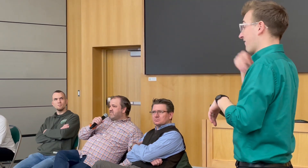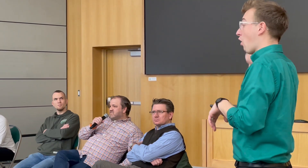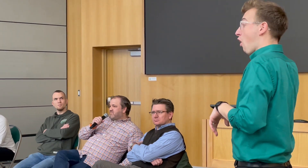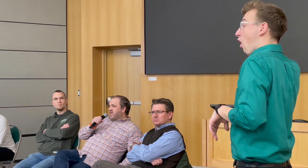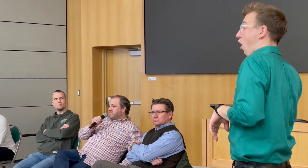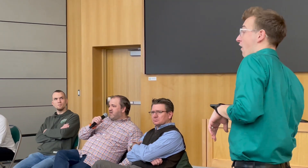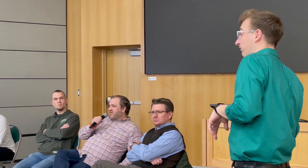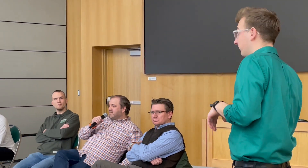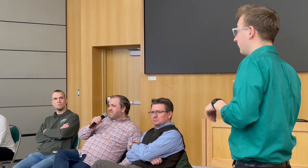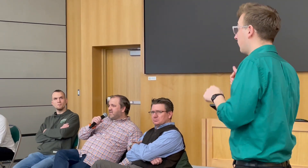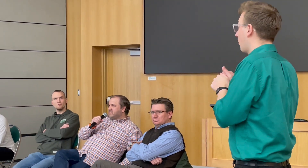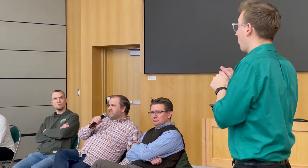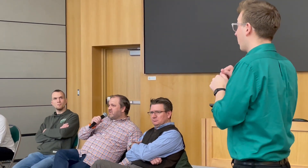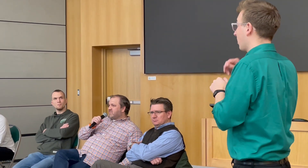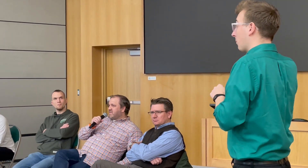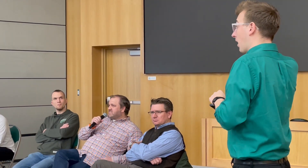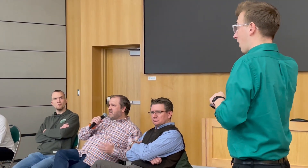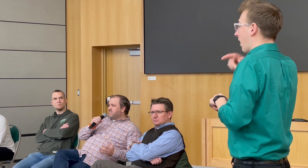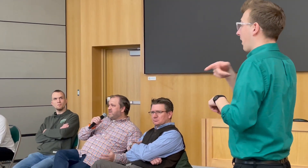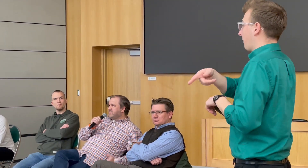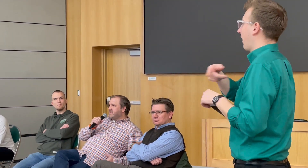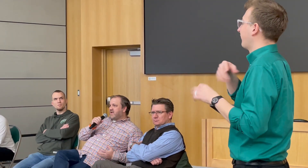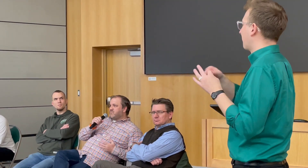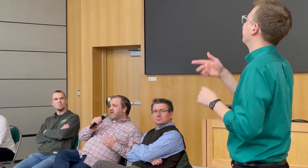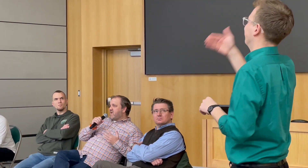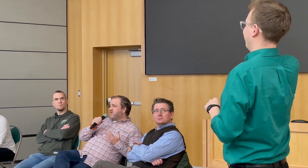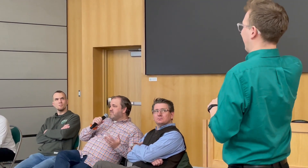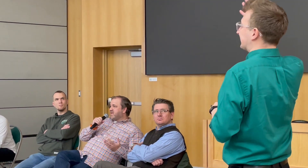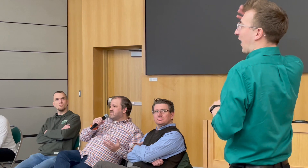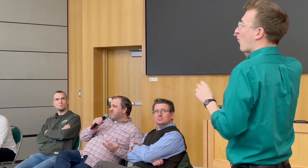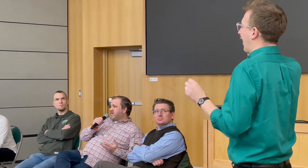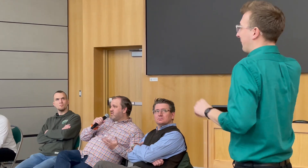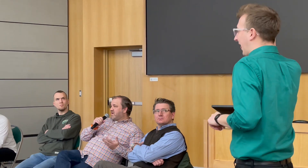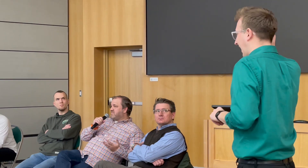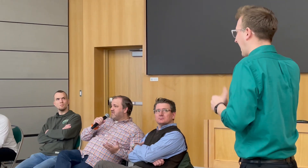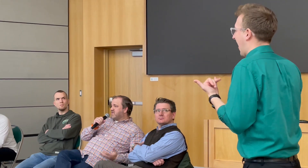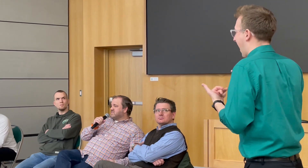have his in on and so they signed to me and when I have my in on they know I have my in